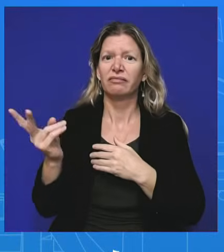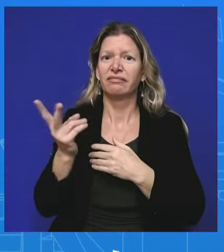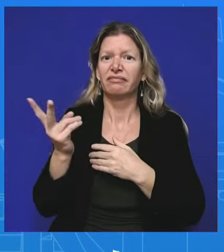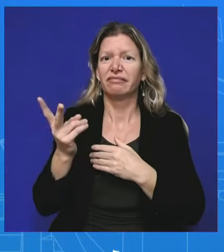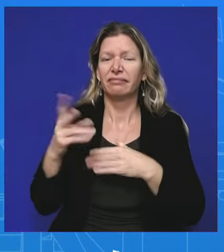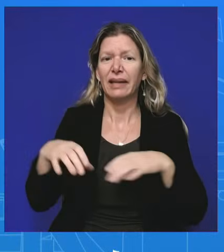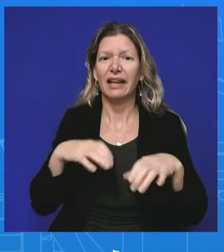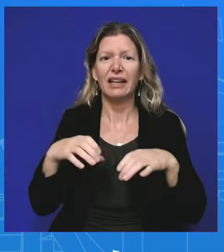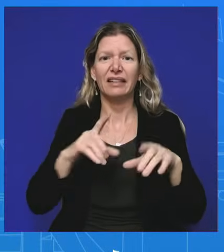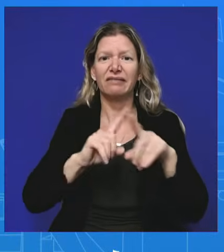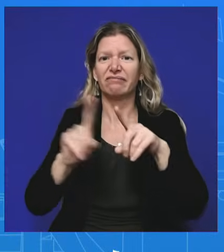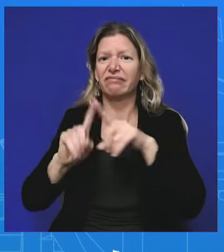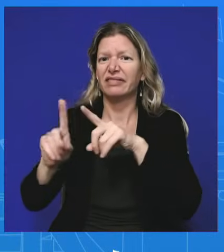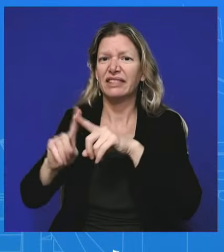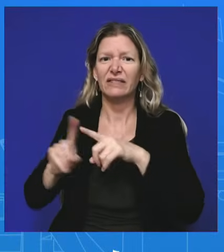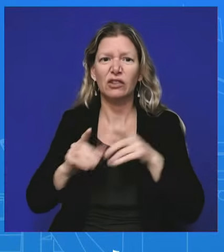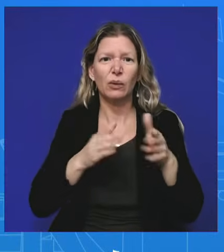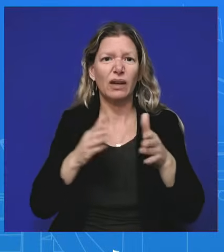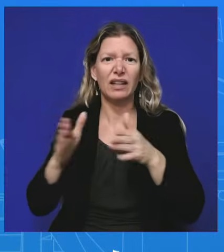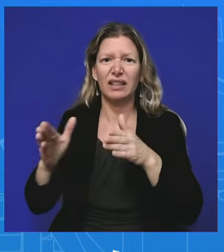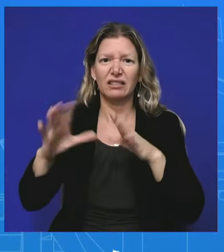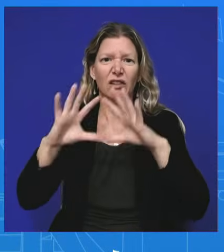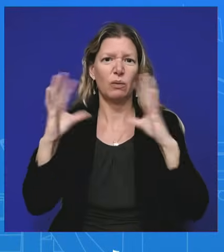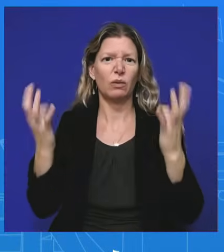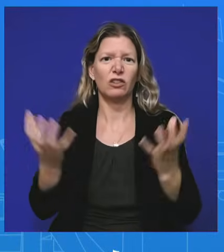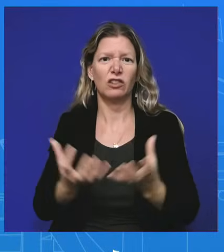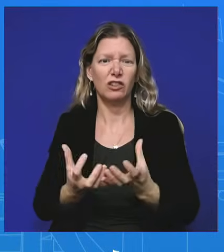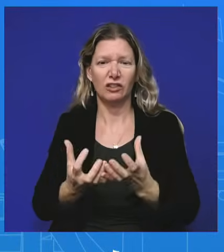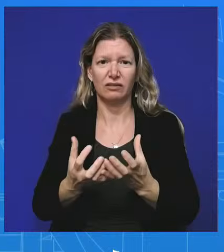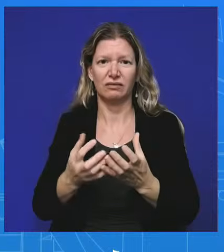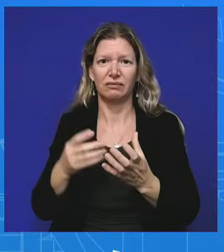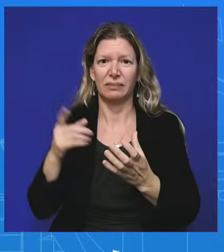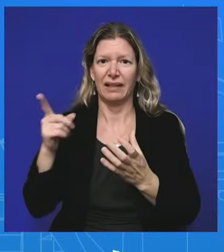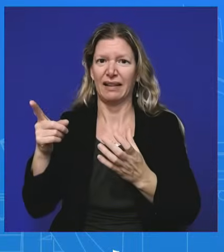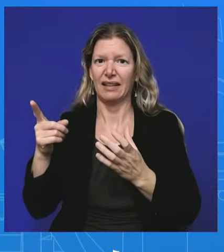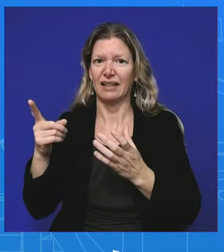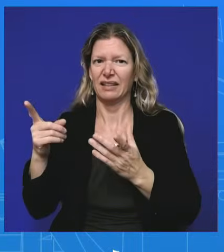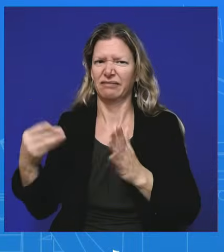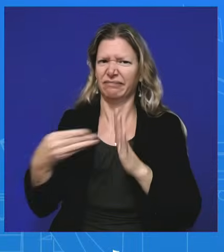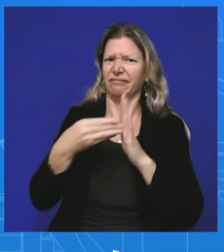to the interests of many of our allies and partners. No surprise that these two leaders